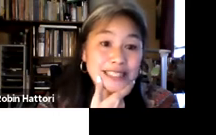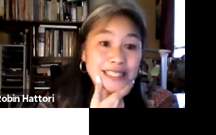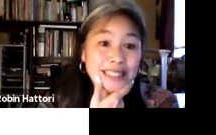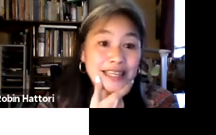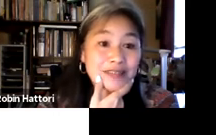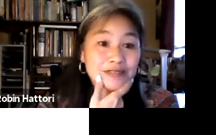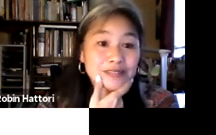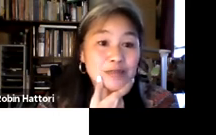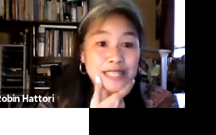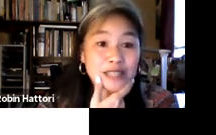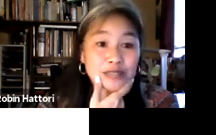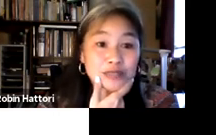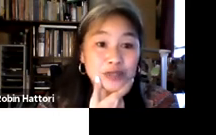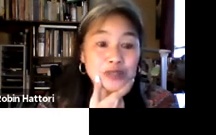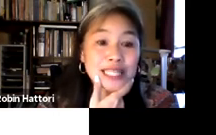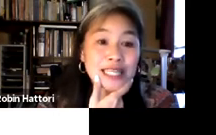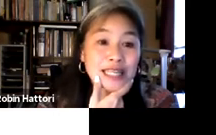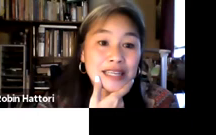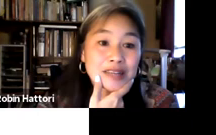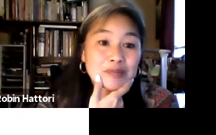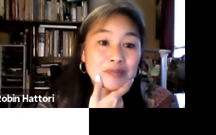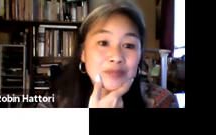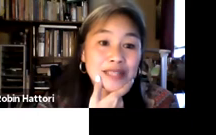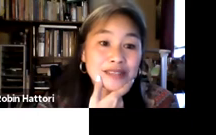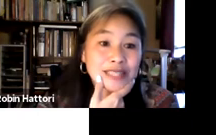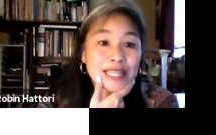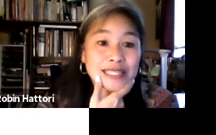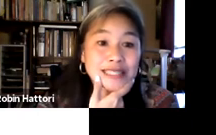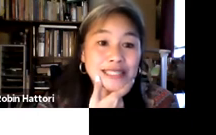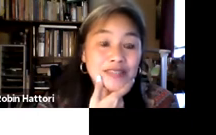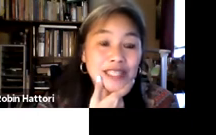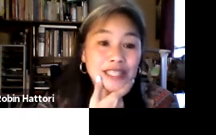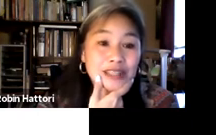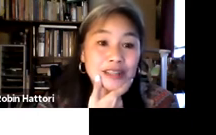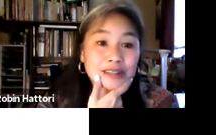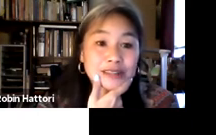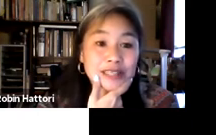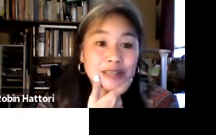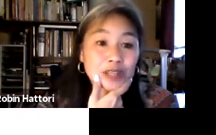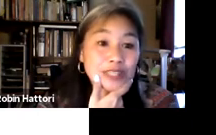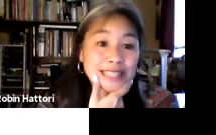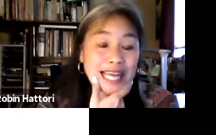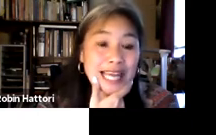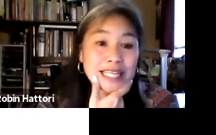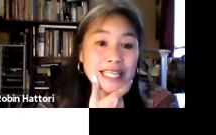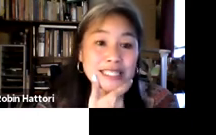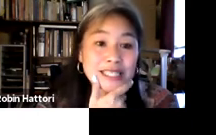Chicago was a great way to go because Chicago was a big city, there be jobs there. So they got on the train, but they were hot,